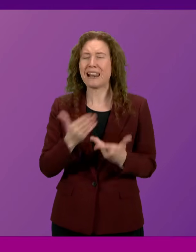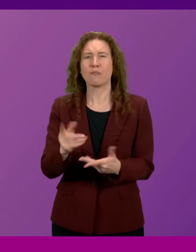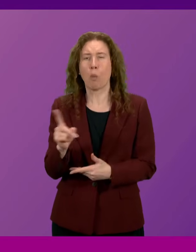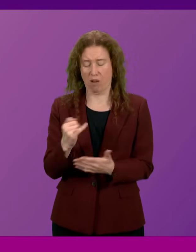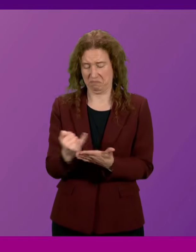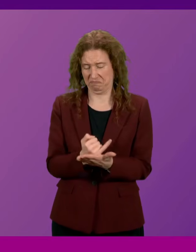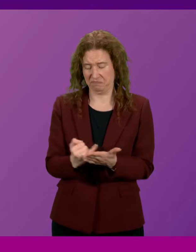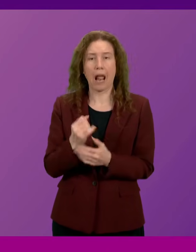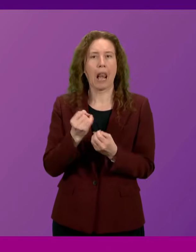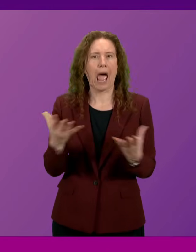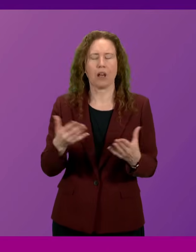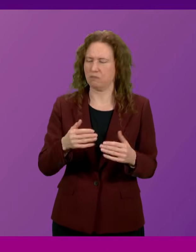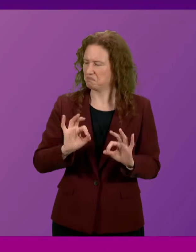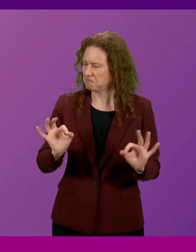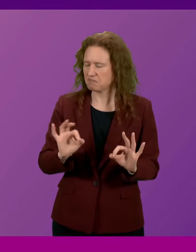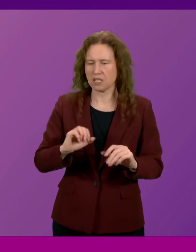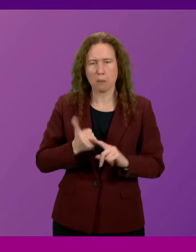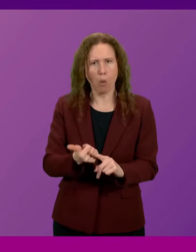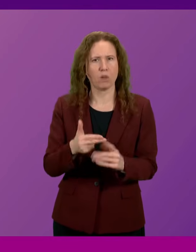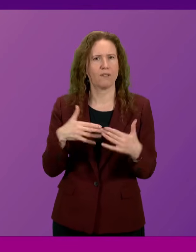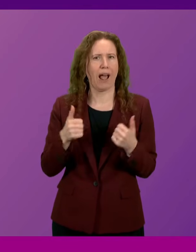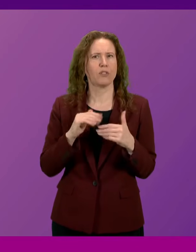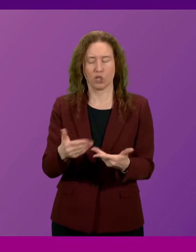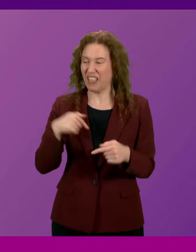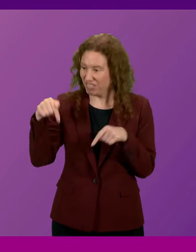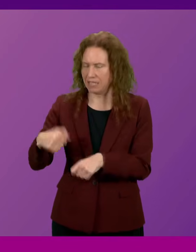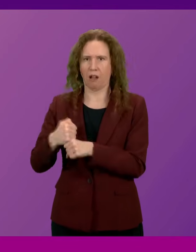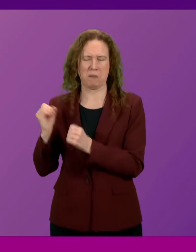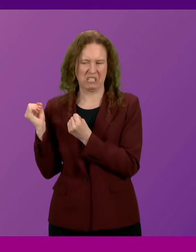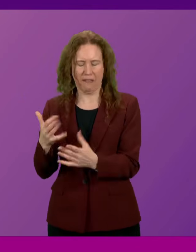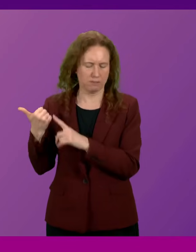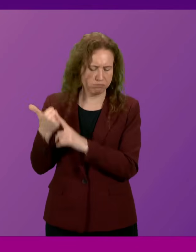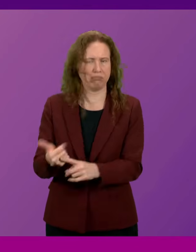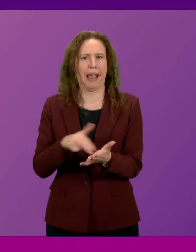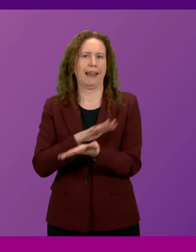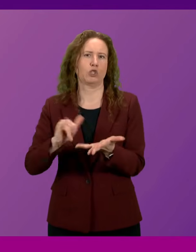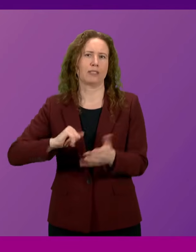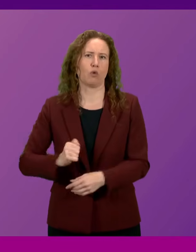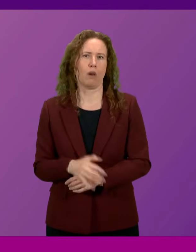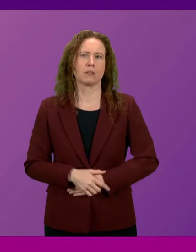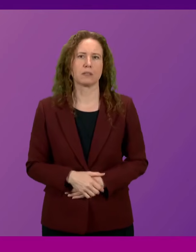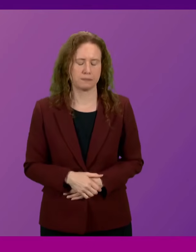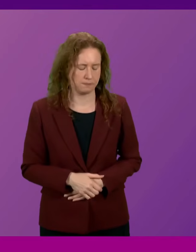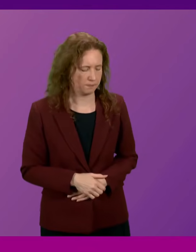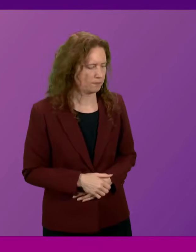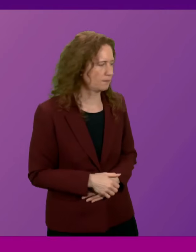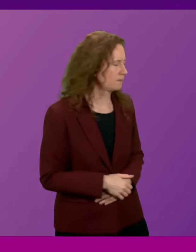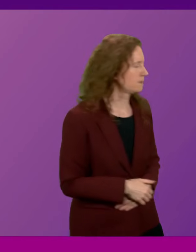of support to the NHS, and this Government is delivering for the NHS in Scotland.